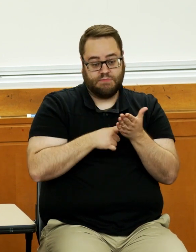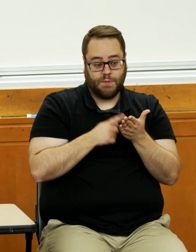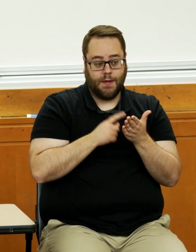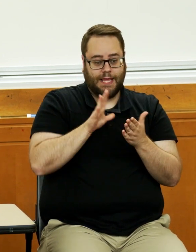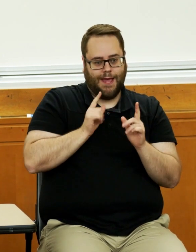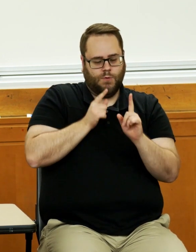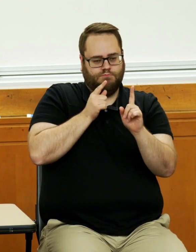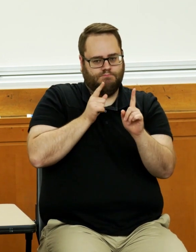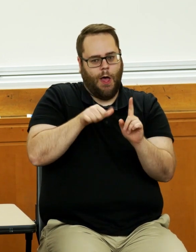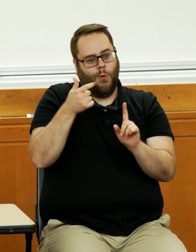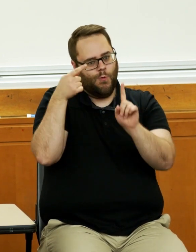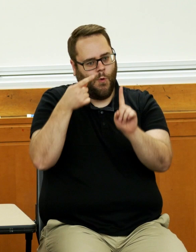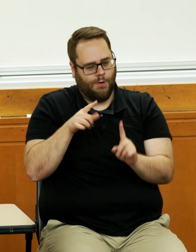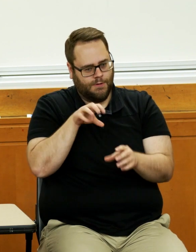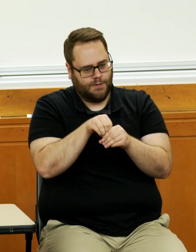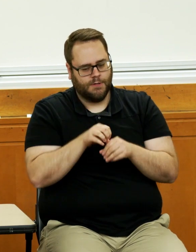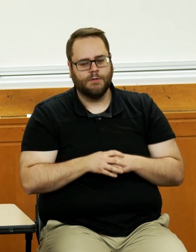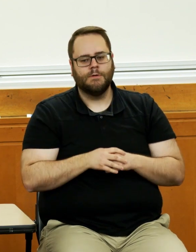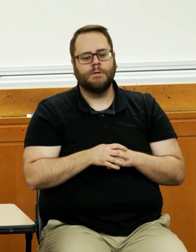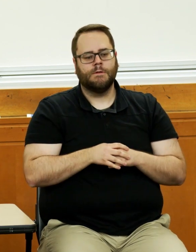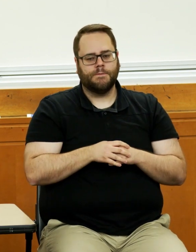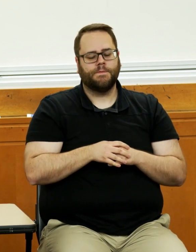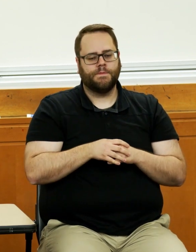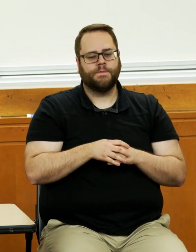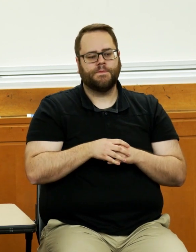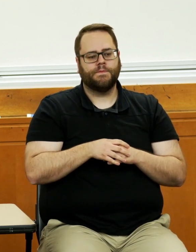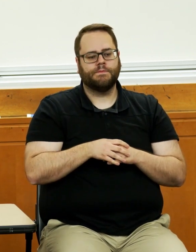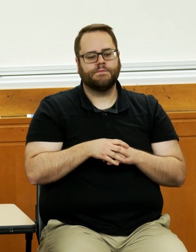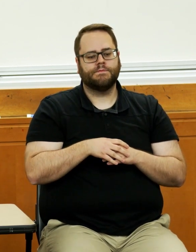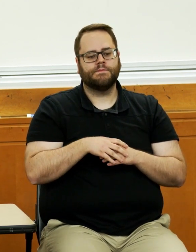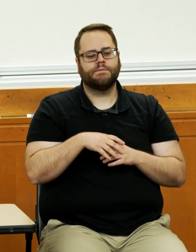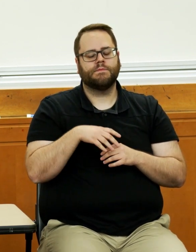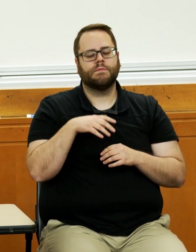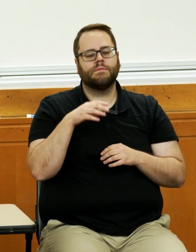For example, in “Courage to Dissent: Atlanta and the Long History of the Civil Rights Movement”,